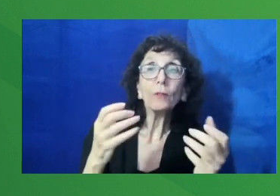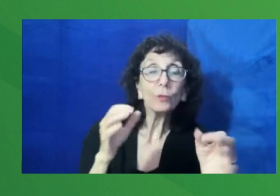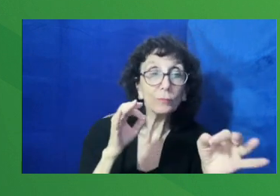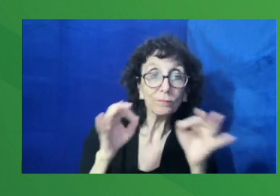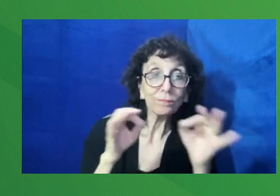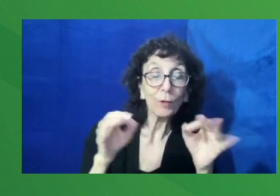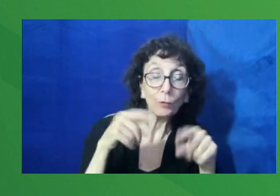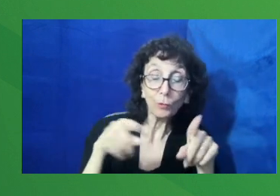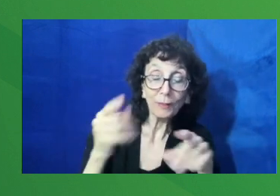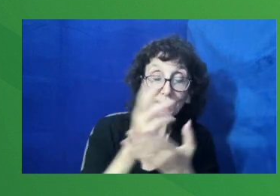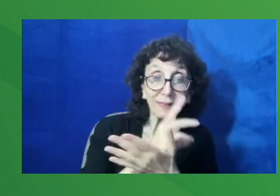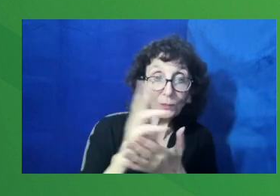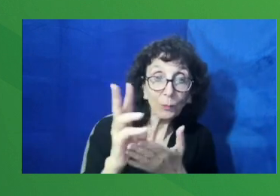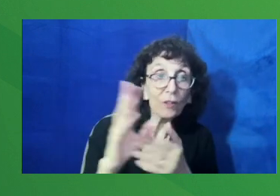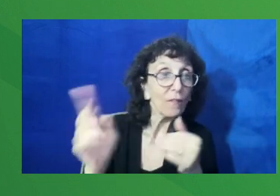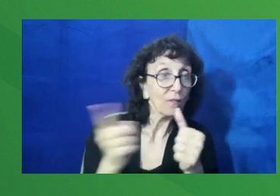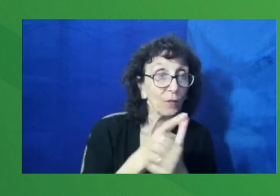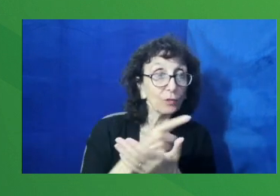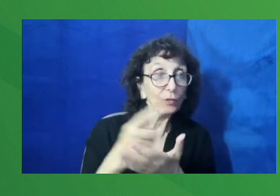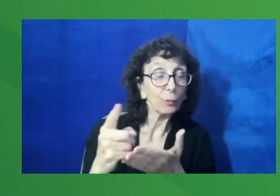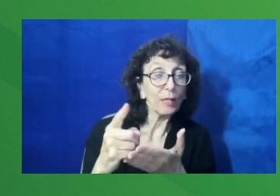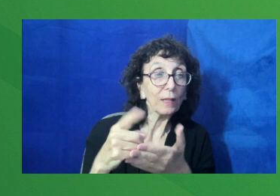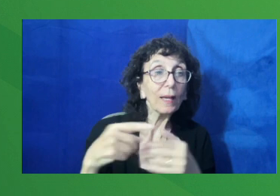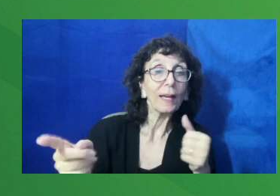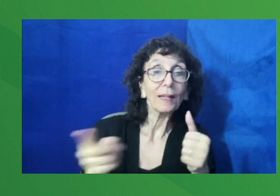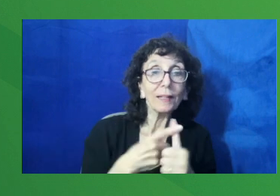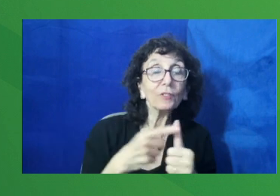the first week we just did initial data collection, we looked at what students were doing,